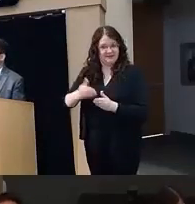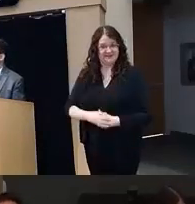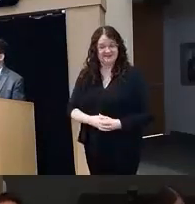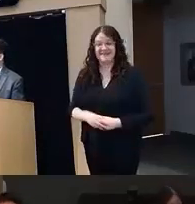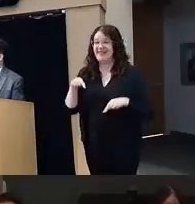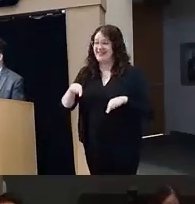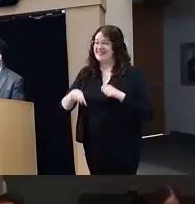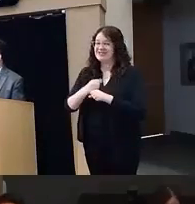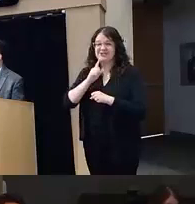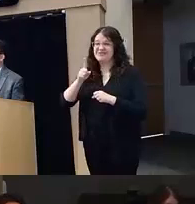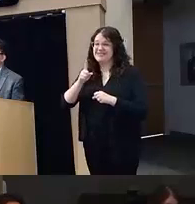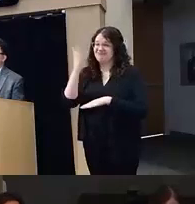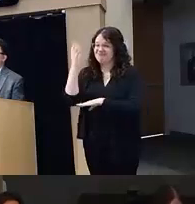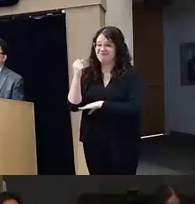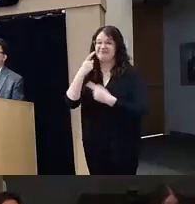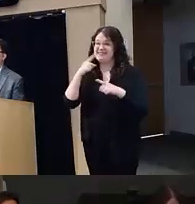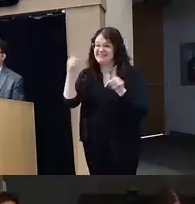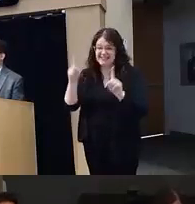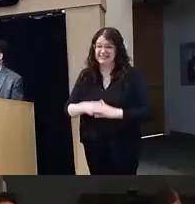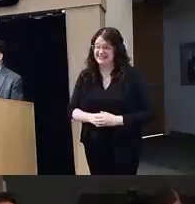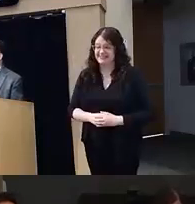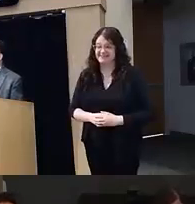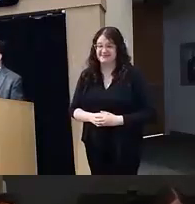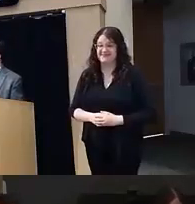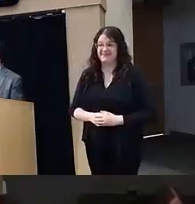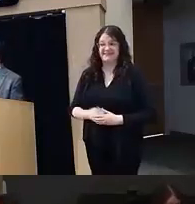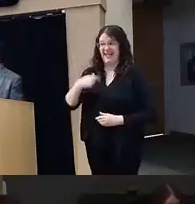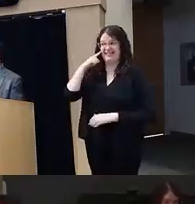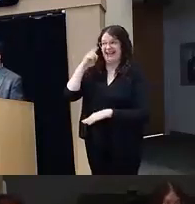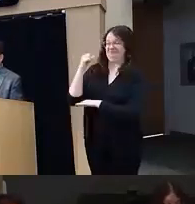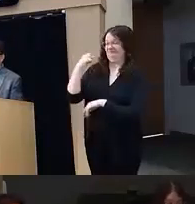poised for more success this year than any time perhaps in history in history of our department